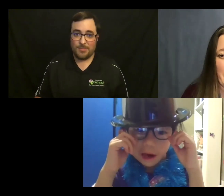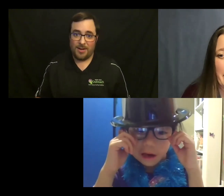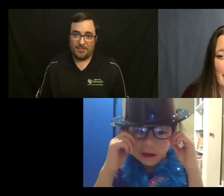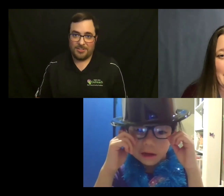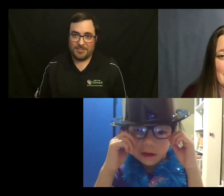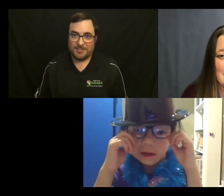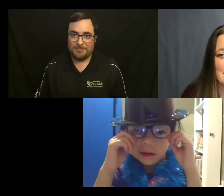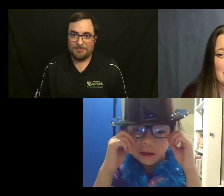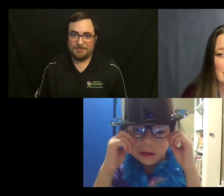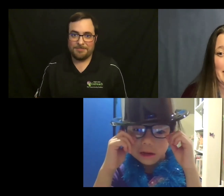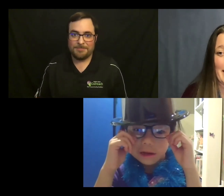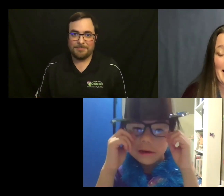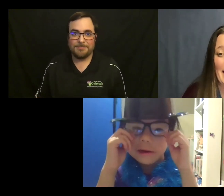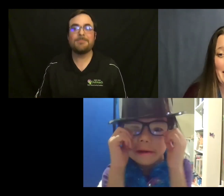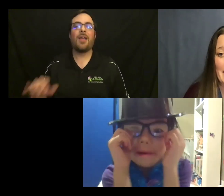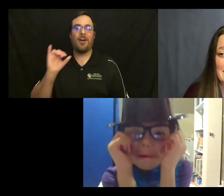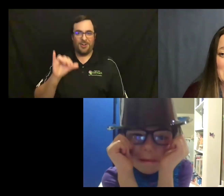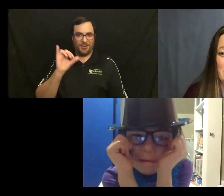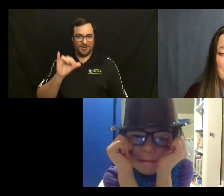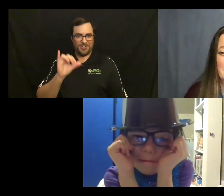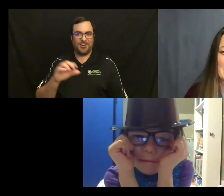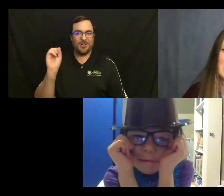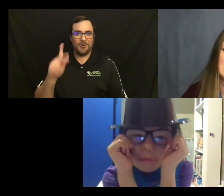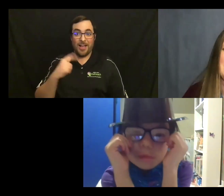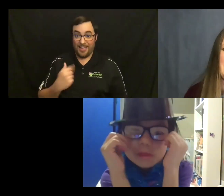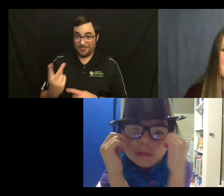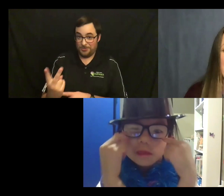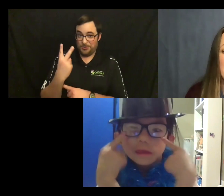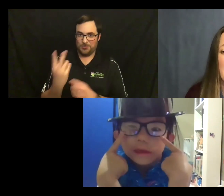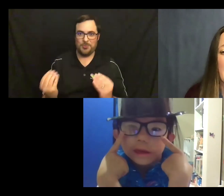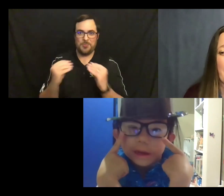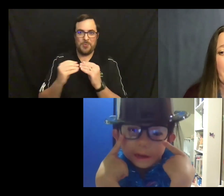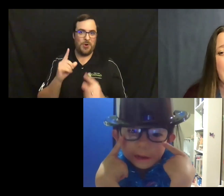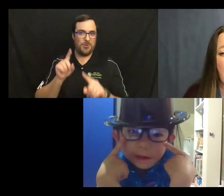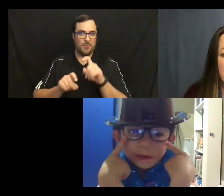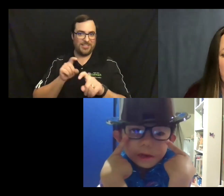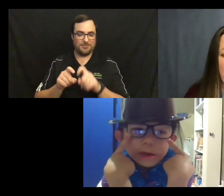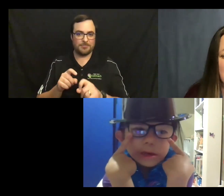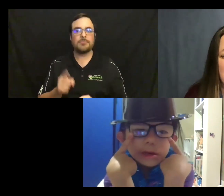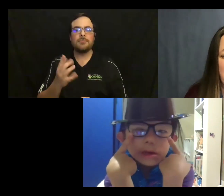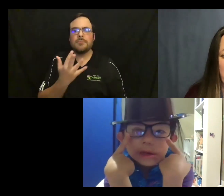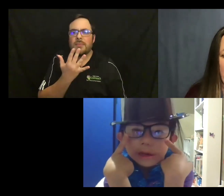That's where I learned it. Jen: All right. I see two more questions for you. What color belt do you have?